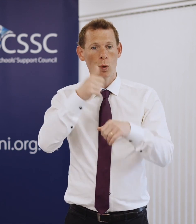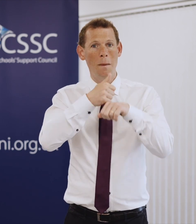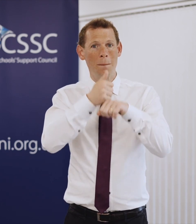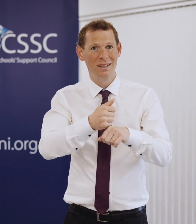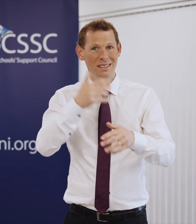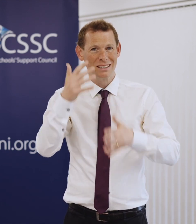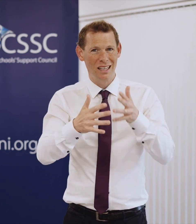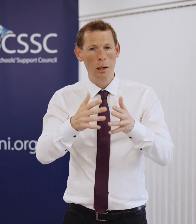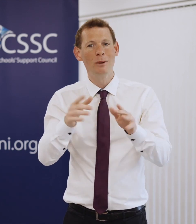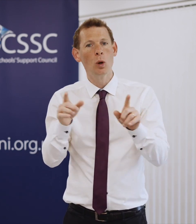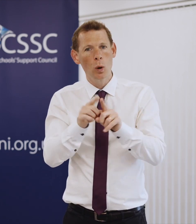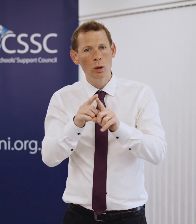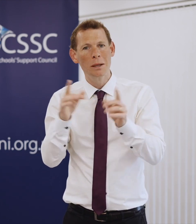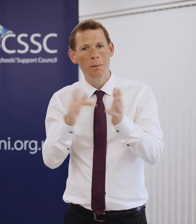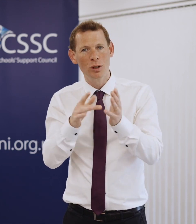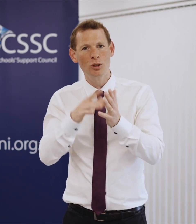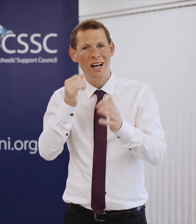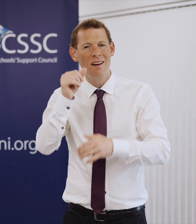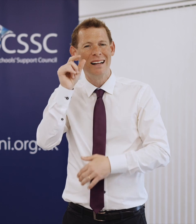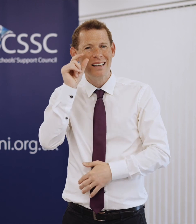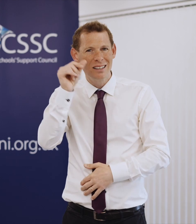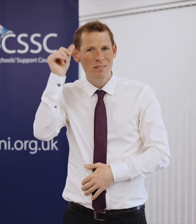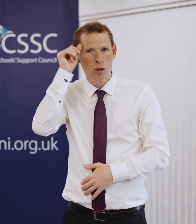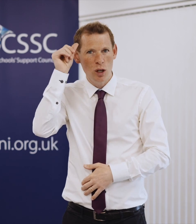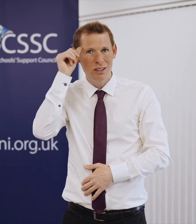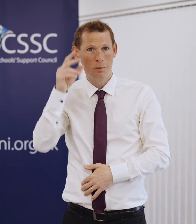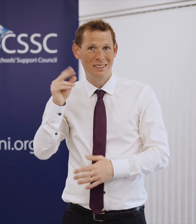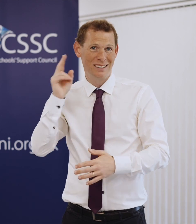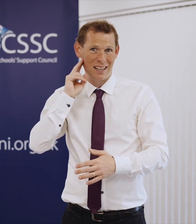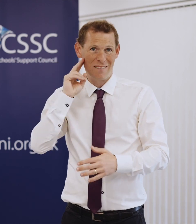It's important that you do know basic sign language but it's also important that you have